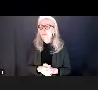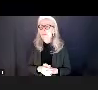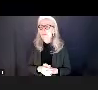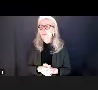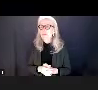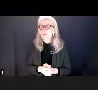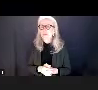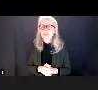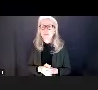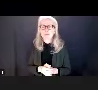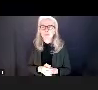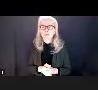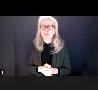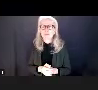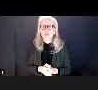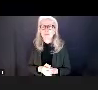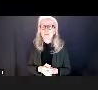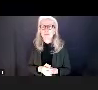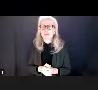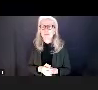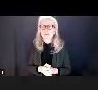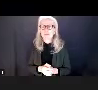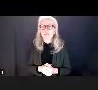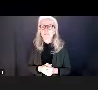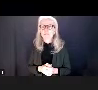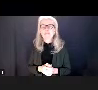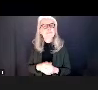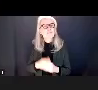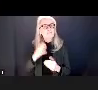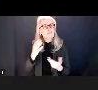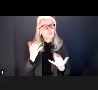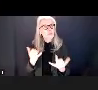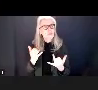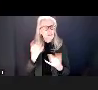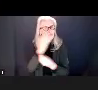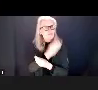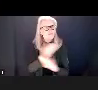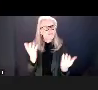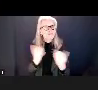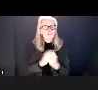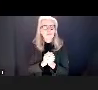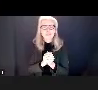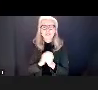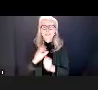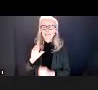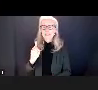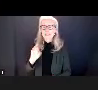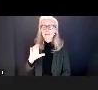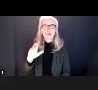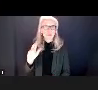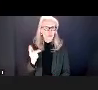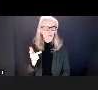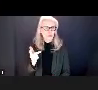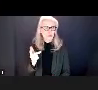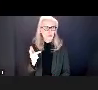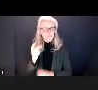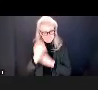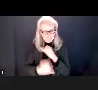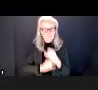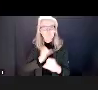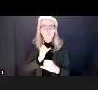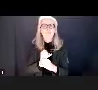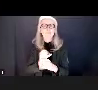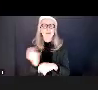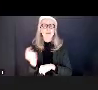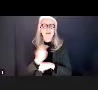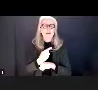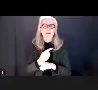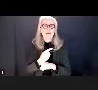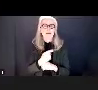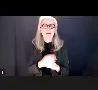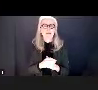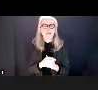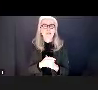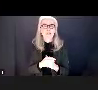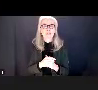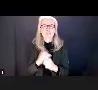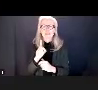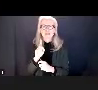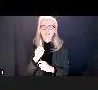you that today is as we know December 3rd. It is the International Disability Day. The United